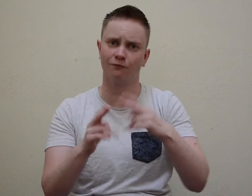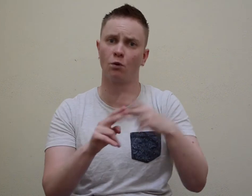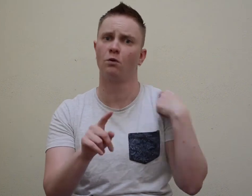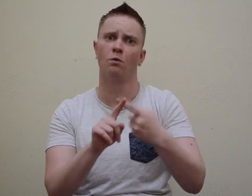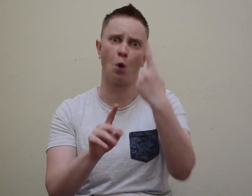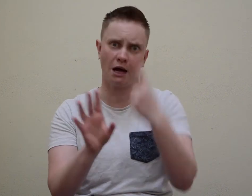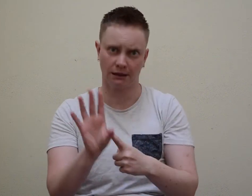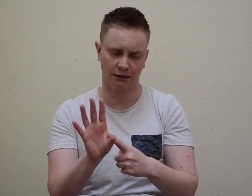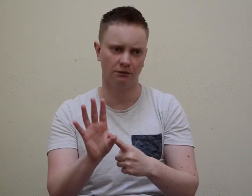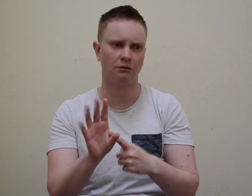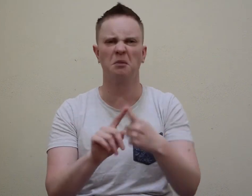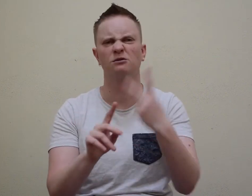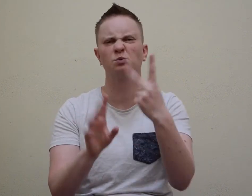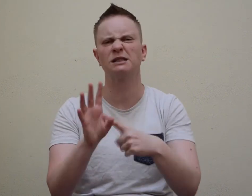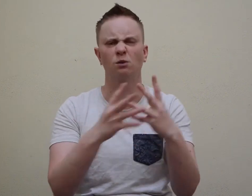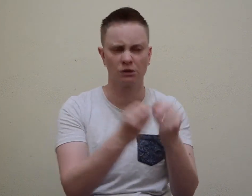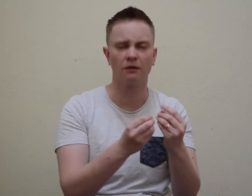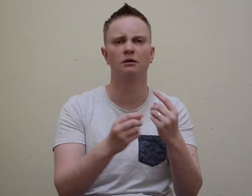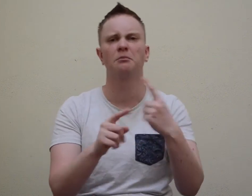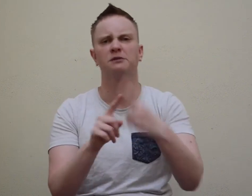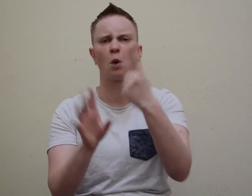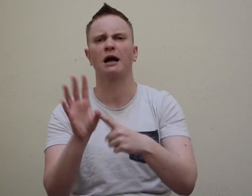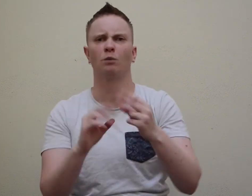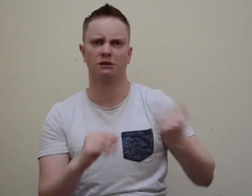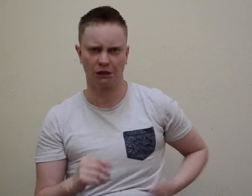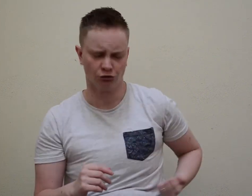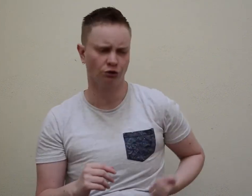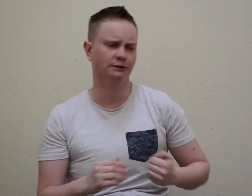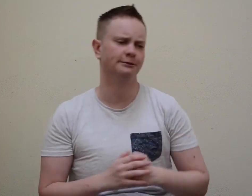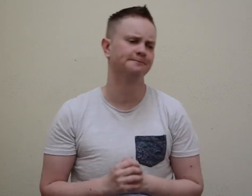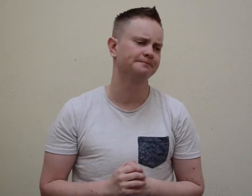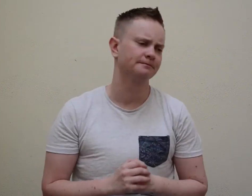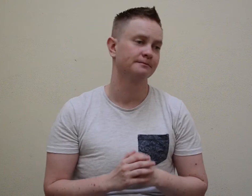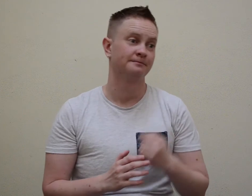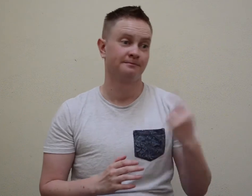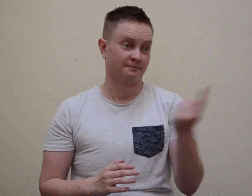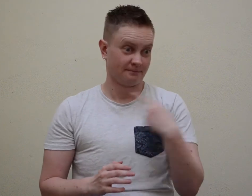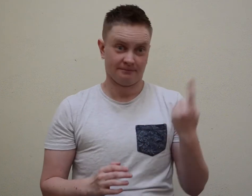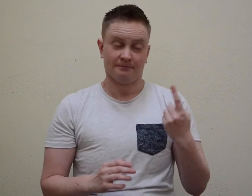in my you know, the year or two years and the year that I've had with testosterone shots.